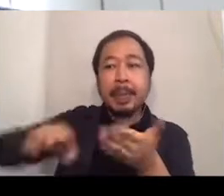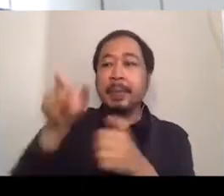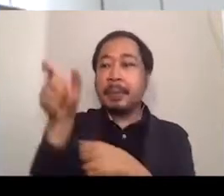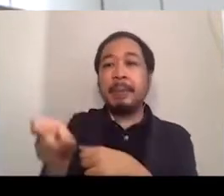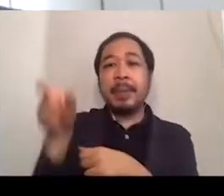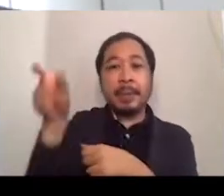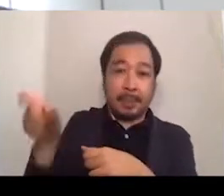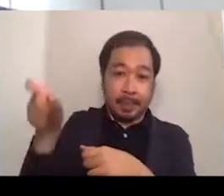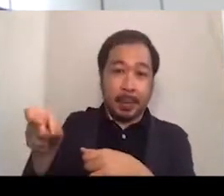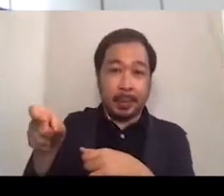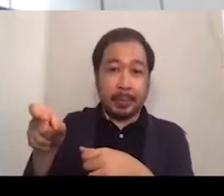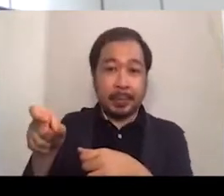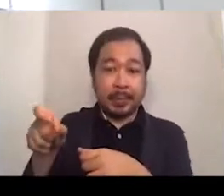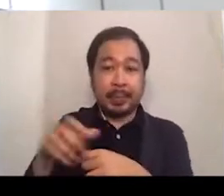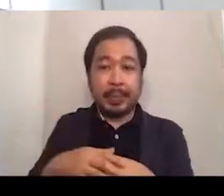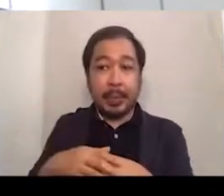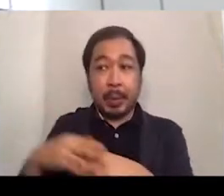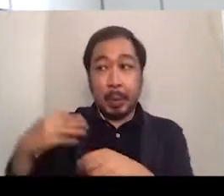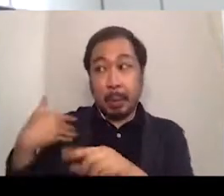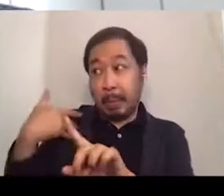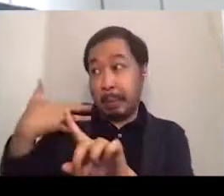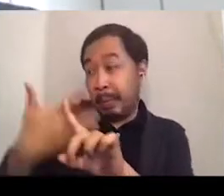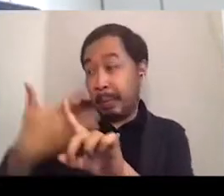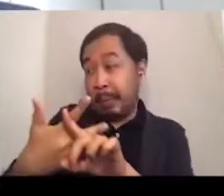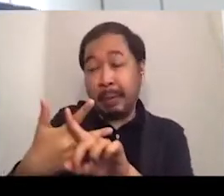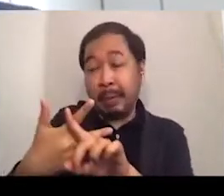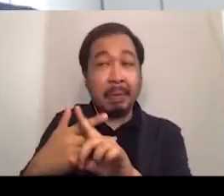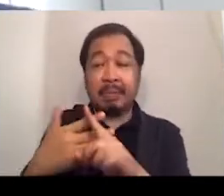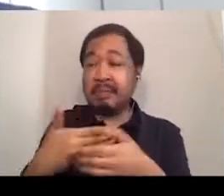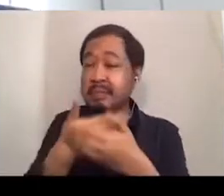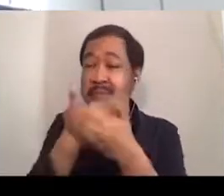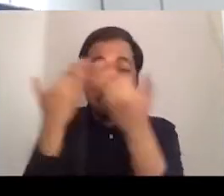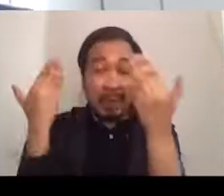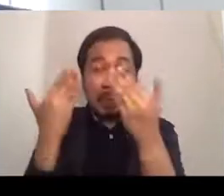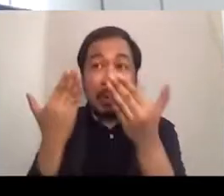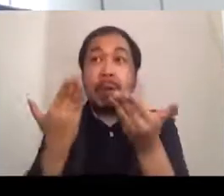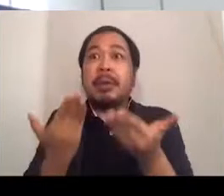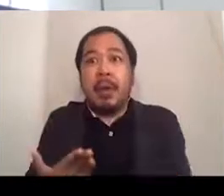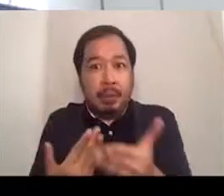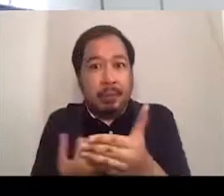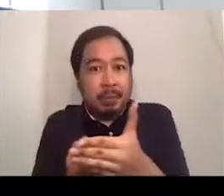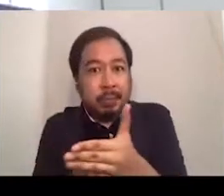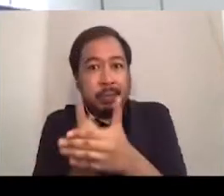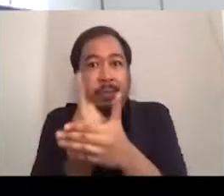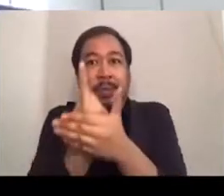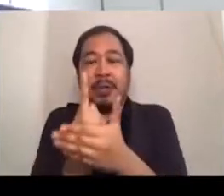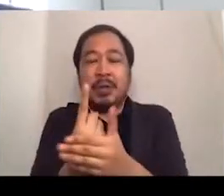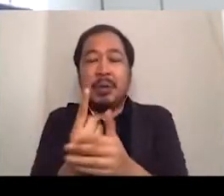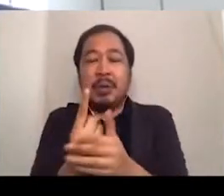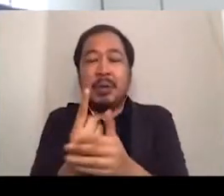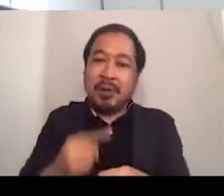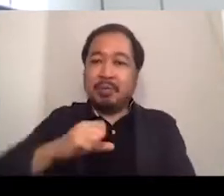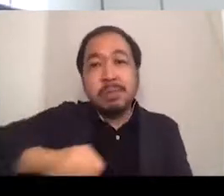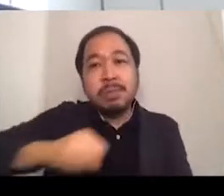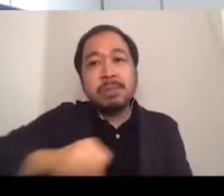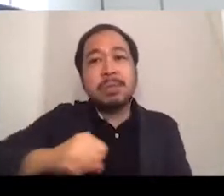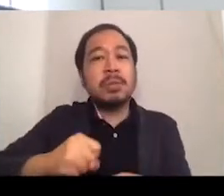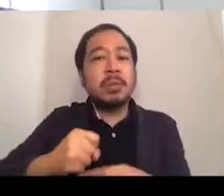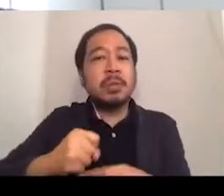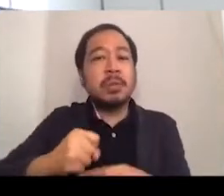But at the same time, should not lose sight that it is also an opportunity to invest